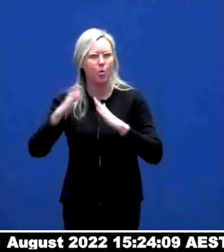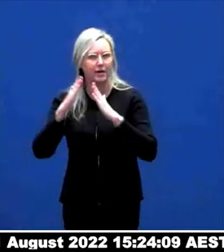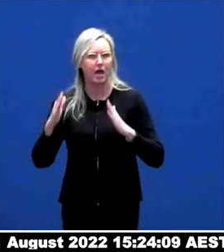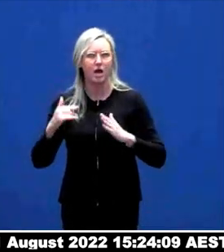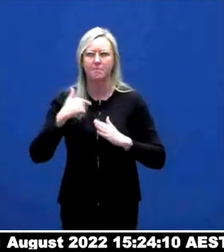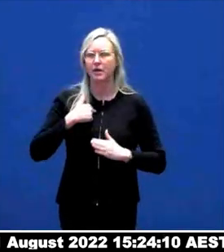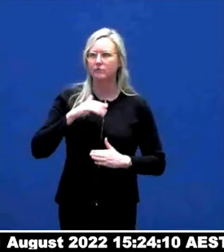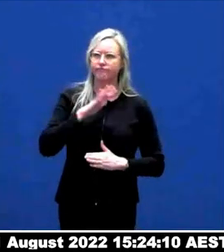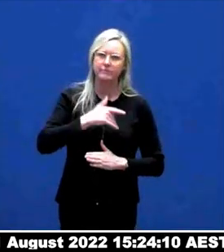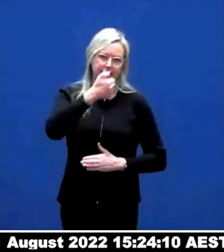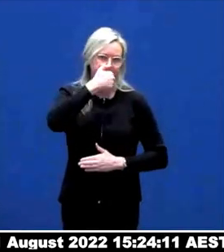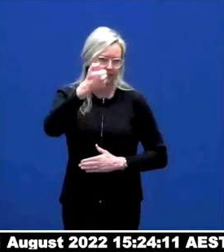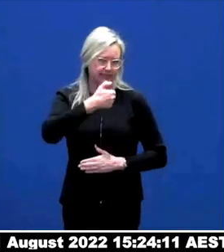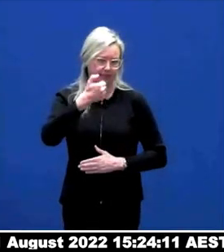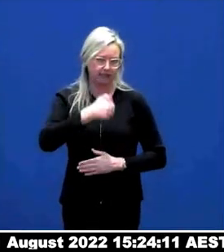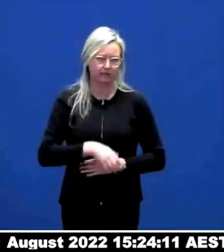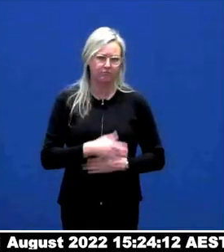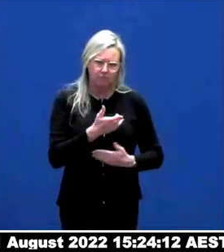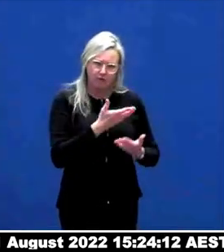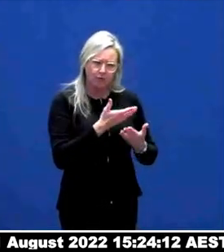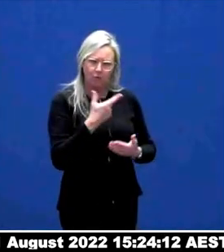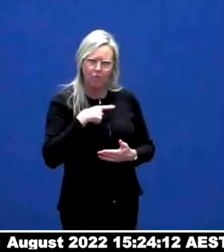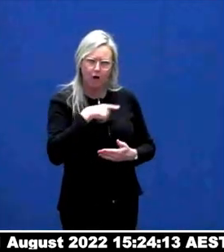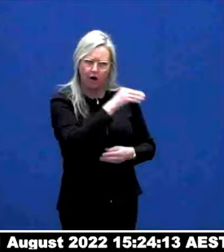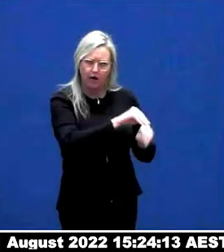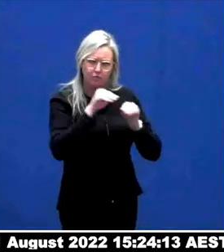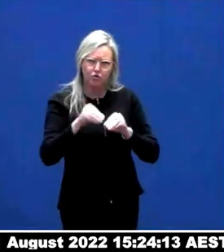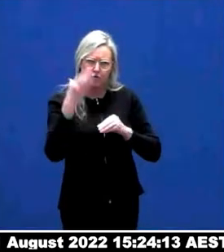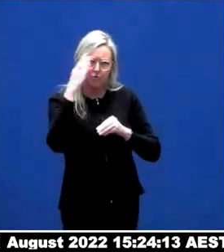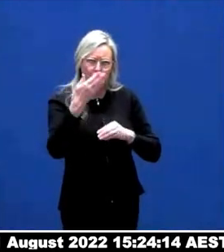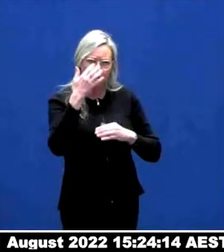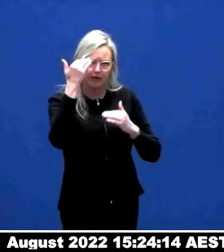How did you get into boarding house accommodation? 'DAVE': Divorce.